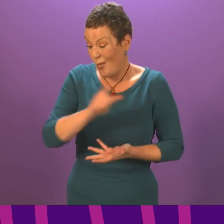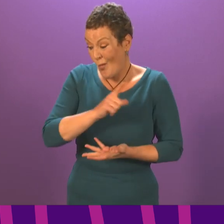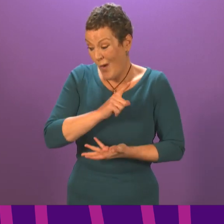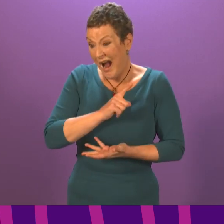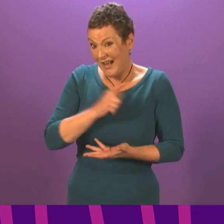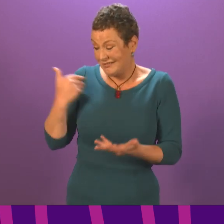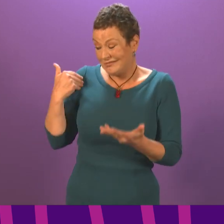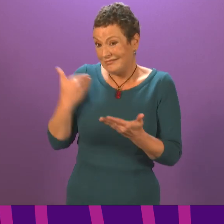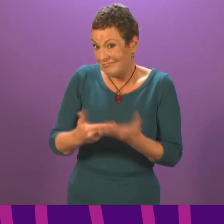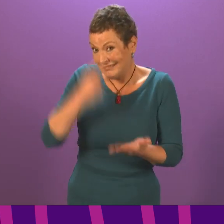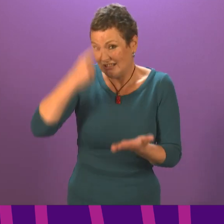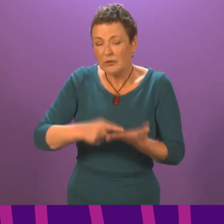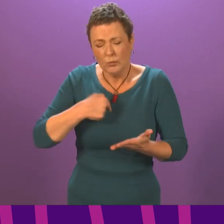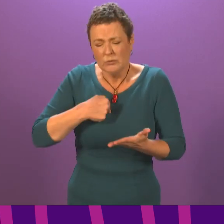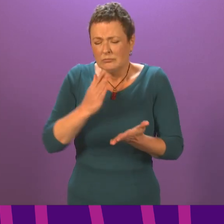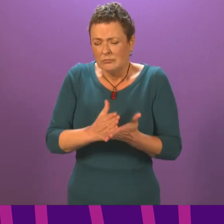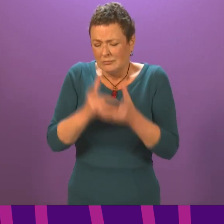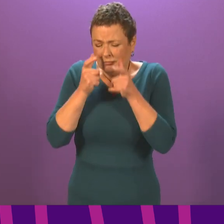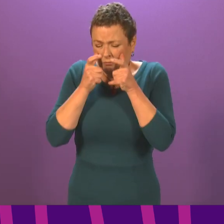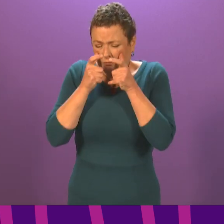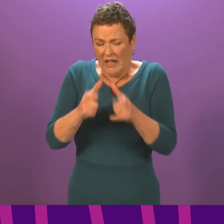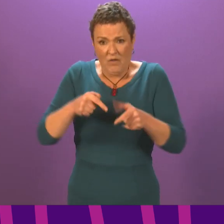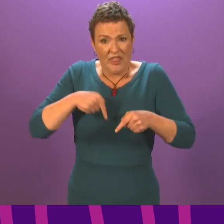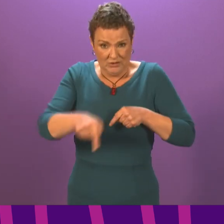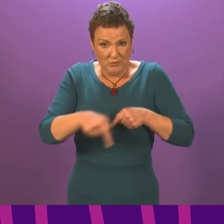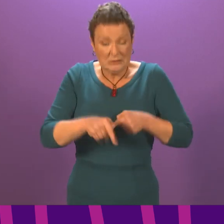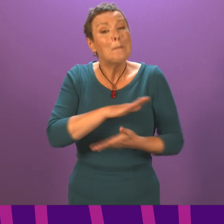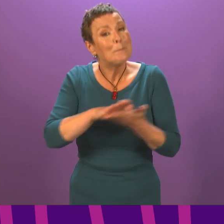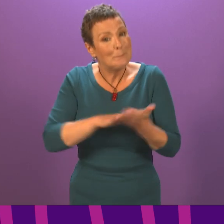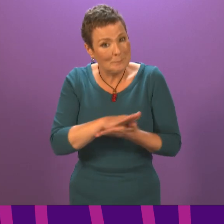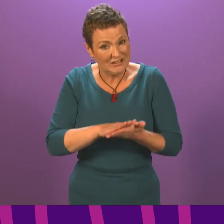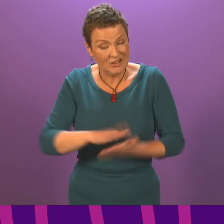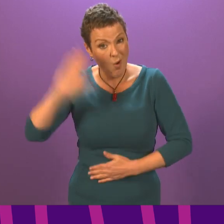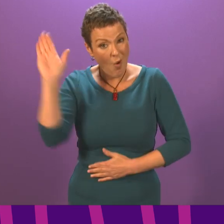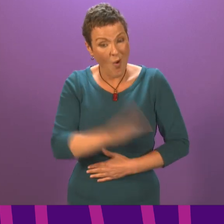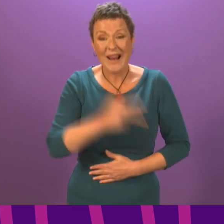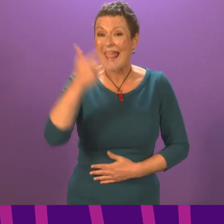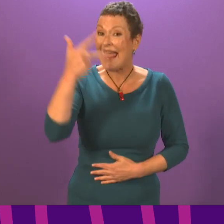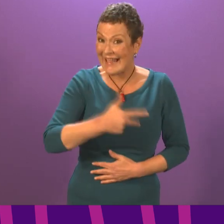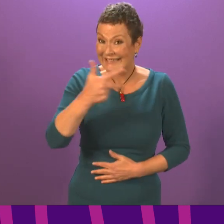caution continue to be essential. As a result, I can confirm that all 18 of the local authorities